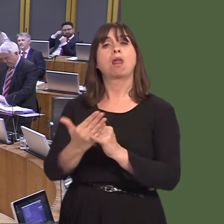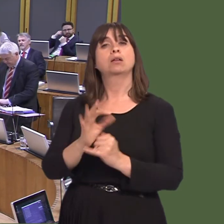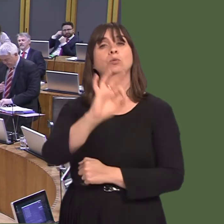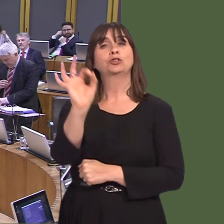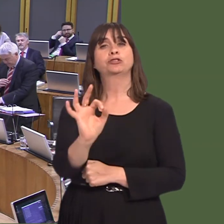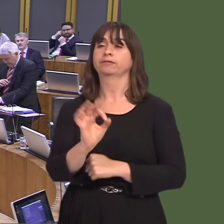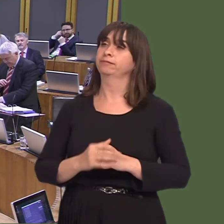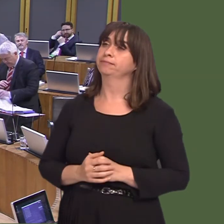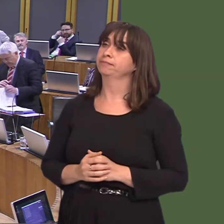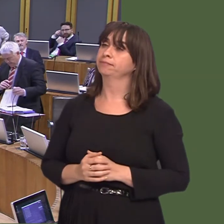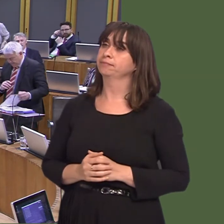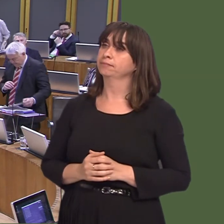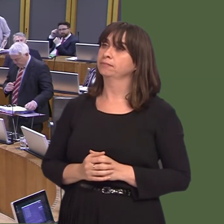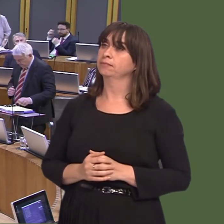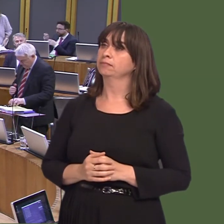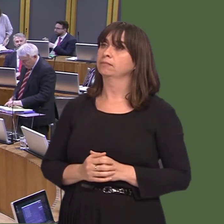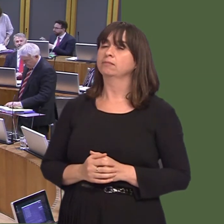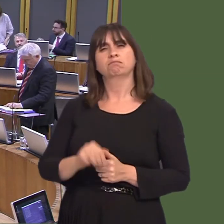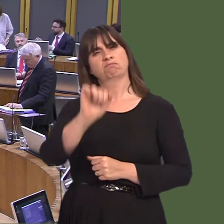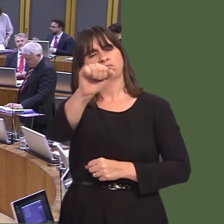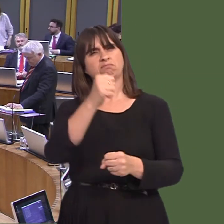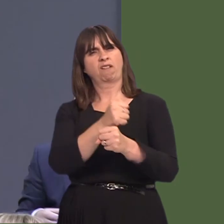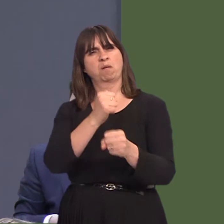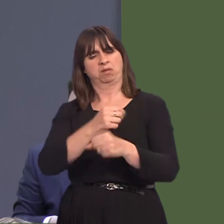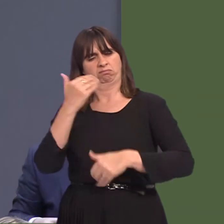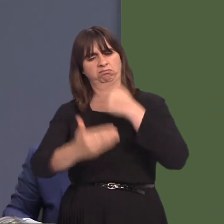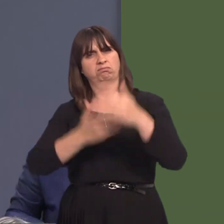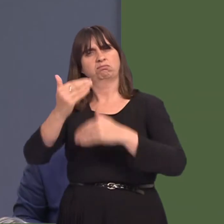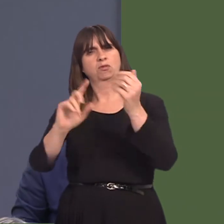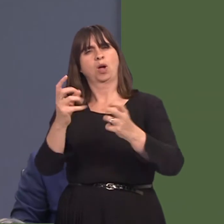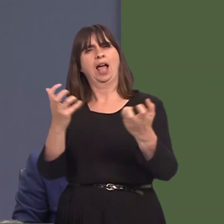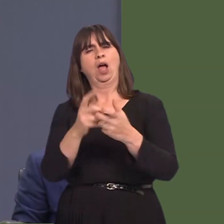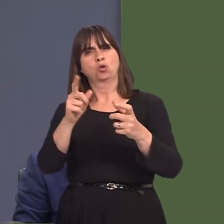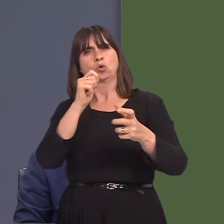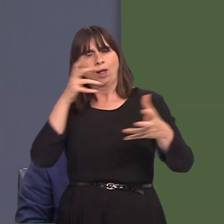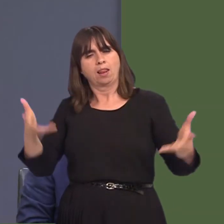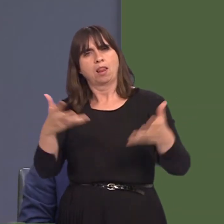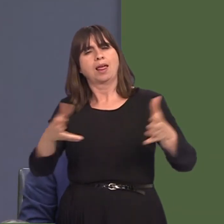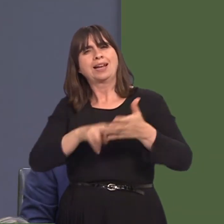Pa gamau y mae Llywodraeth Cymru'n eu cymryd i wella amgylchedd naturiol Cymru? OAQ52254 Carwyn Jones AM: We continue to implement